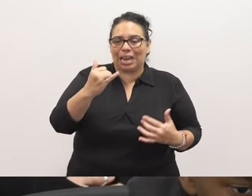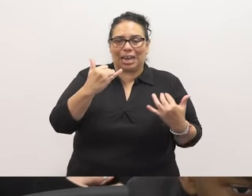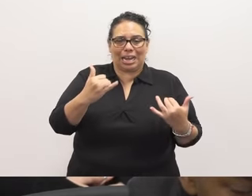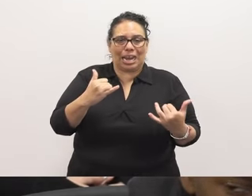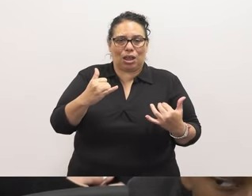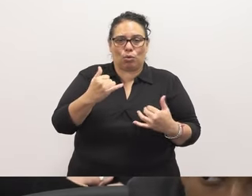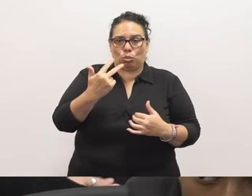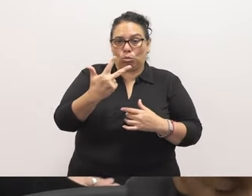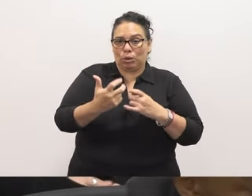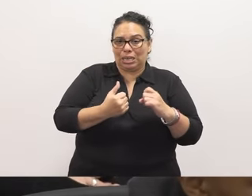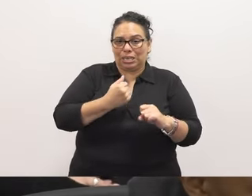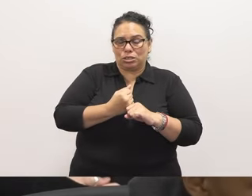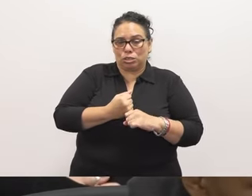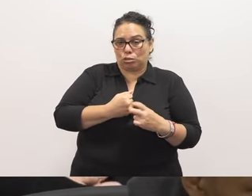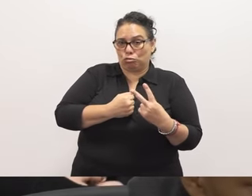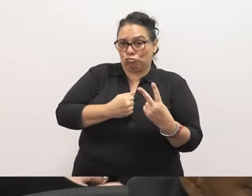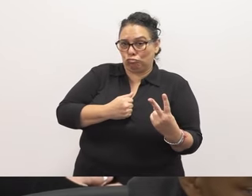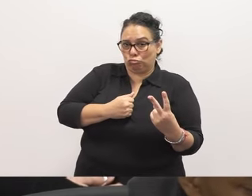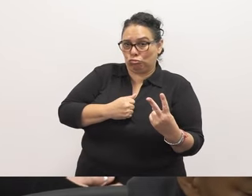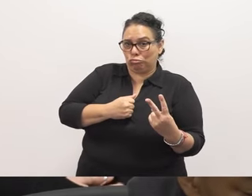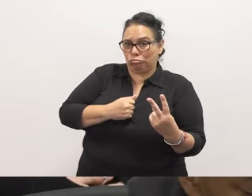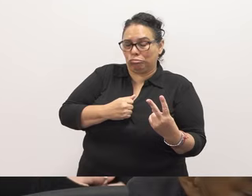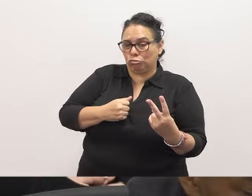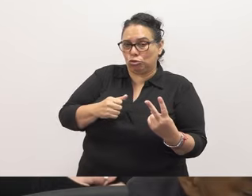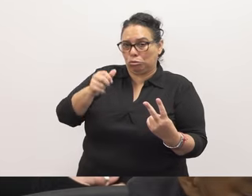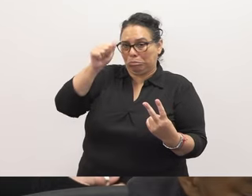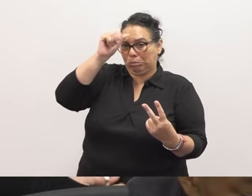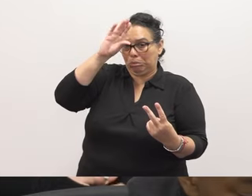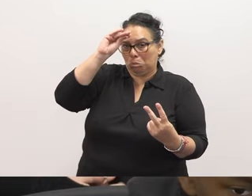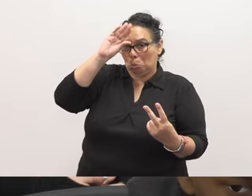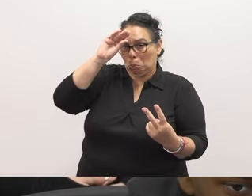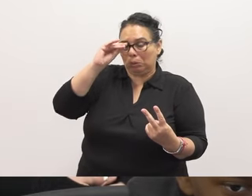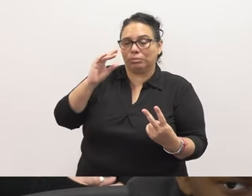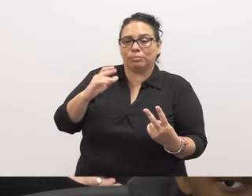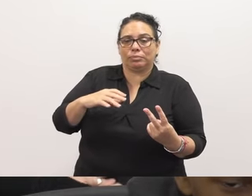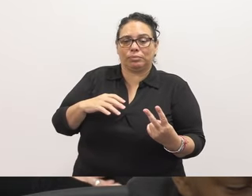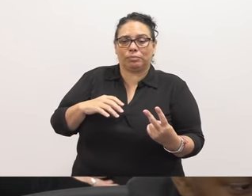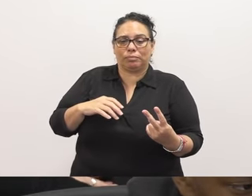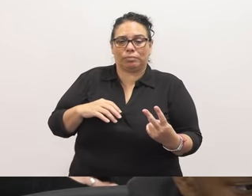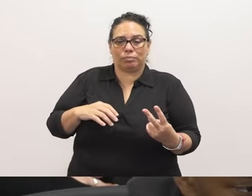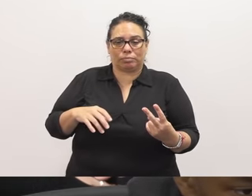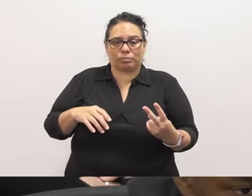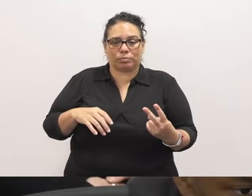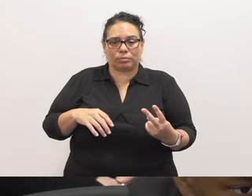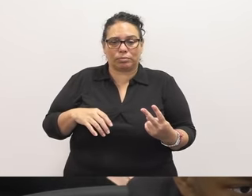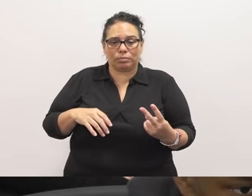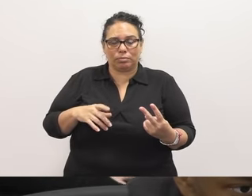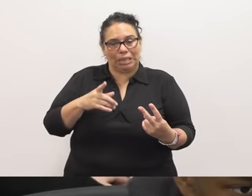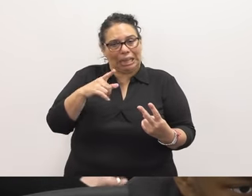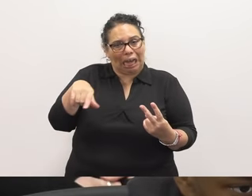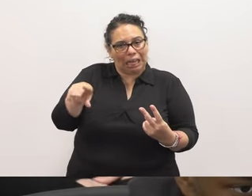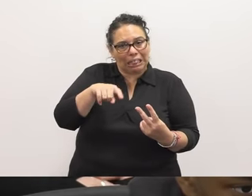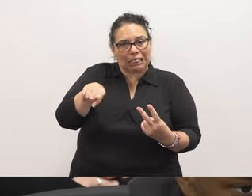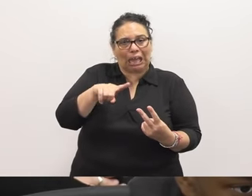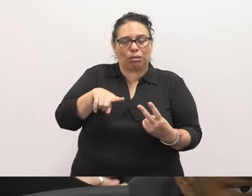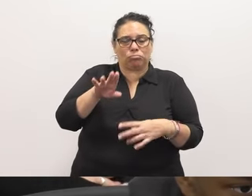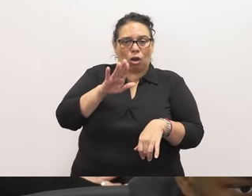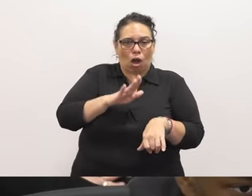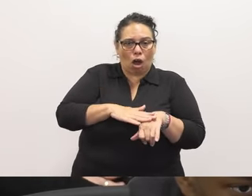and as these two gentlemen can attest, it's like having parents on campus. They're very much right on top of our students